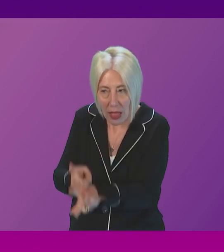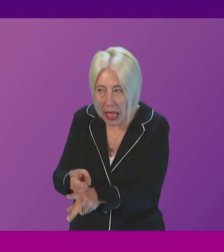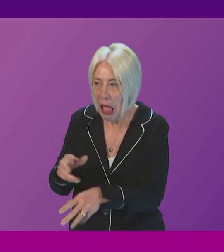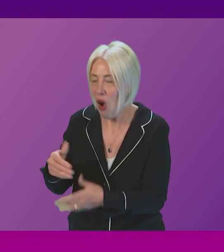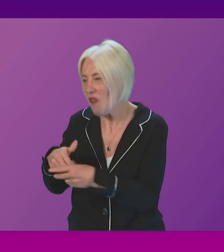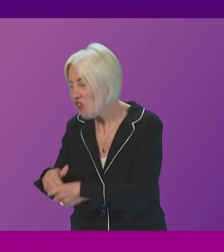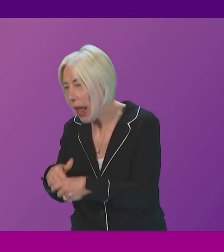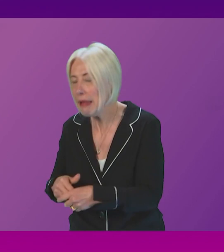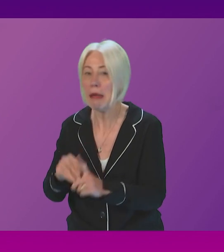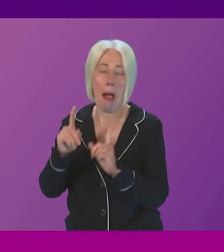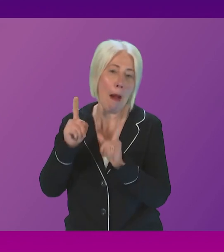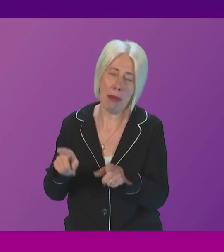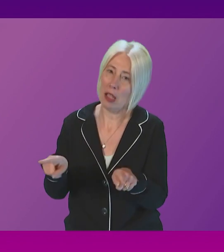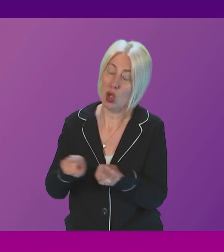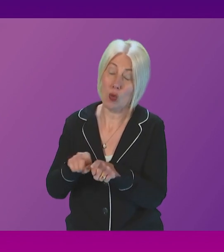that they save the national health service and social care services a